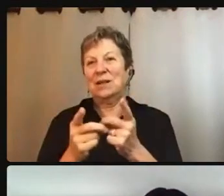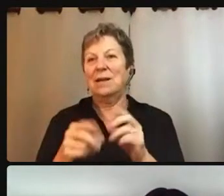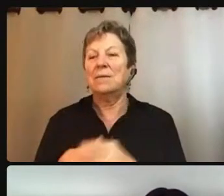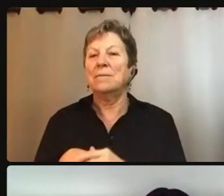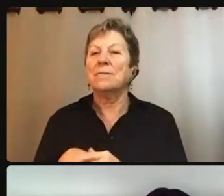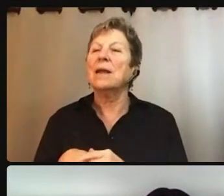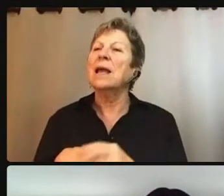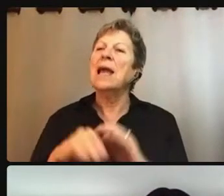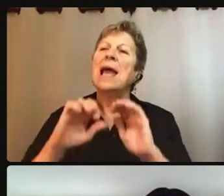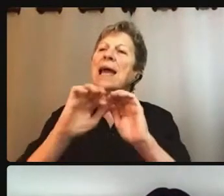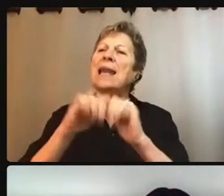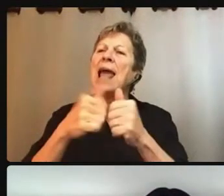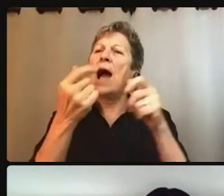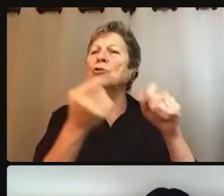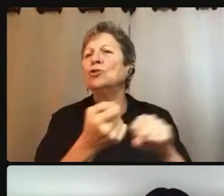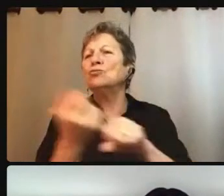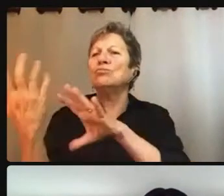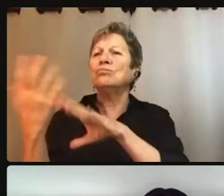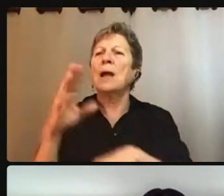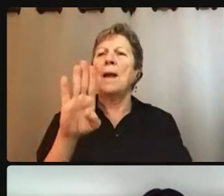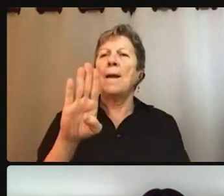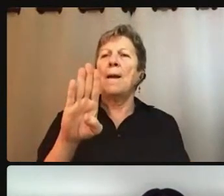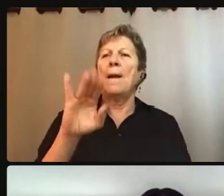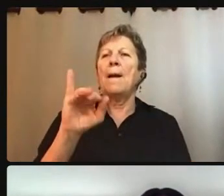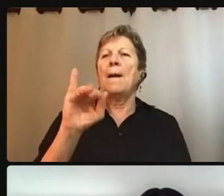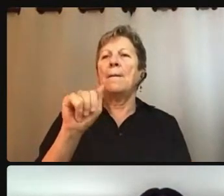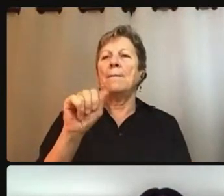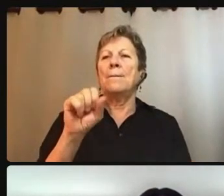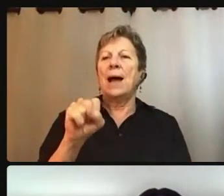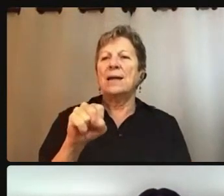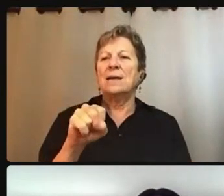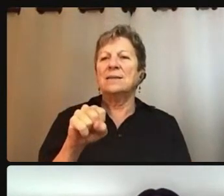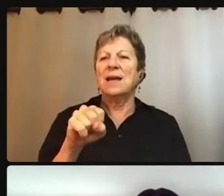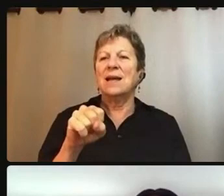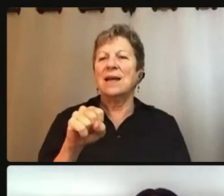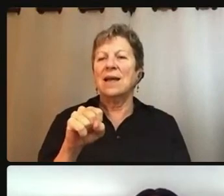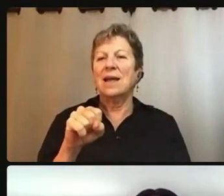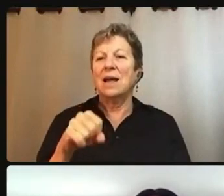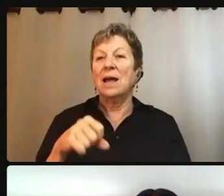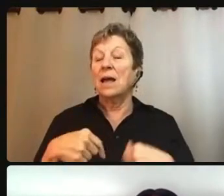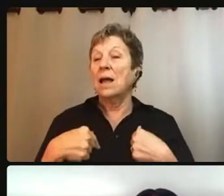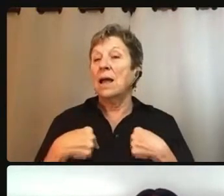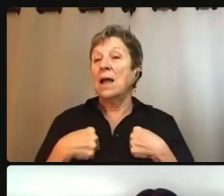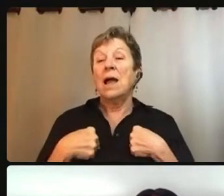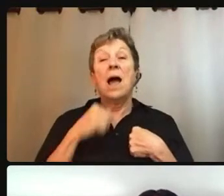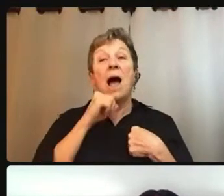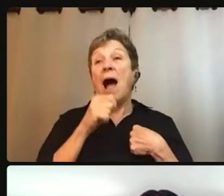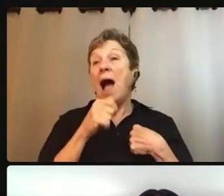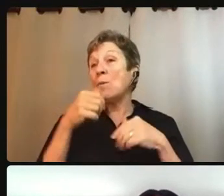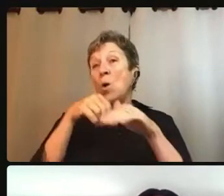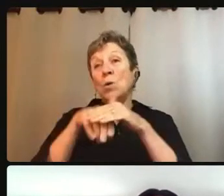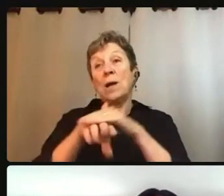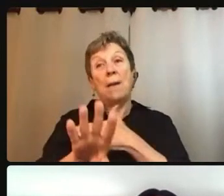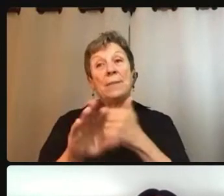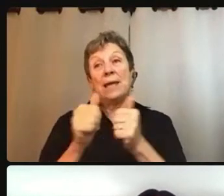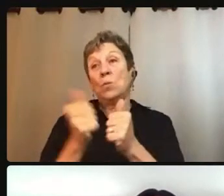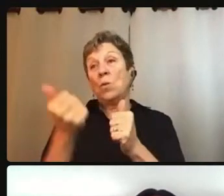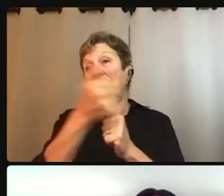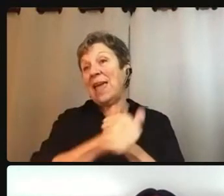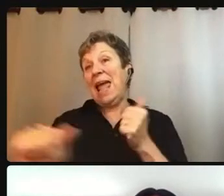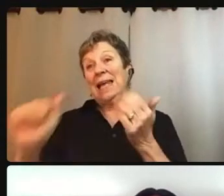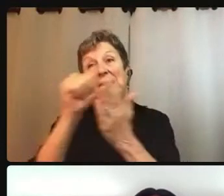SCHOOL DISTRICT AND ITS HOW TO